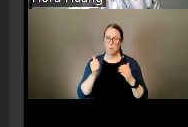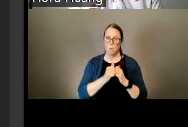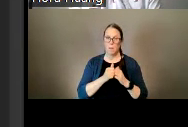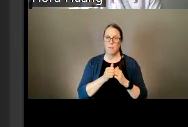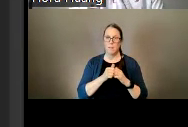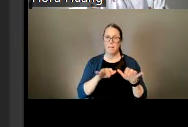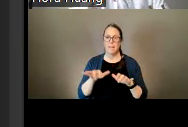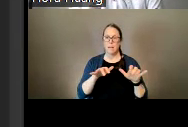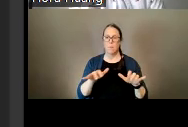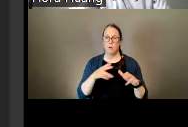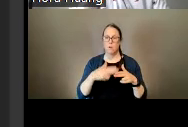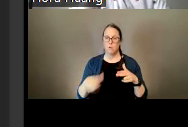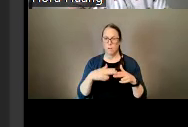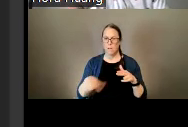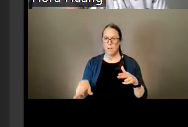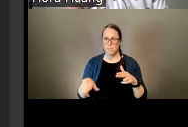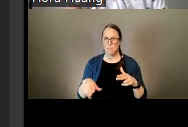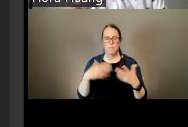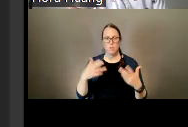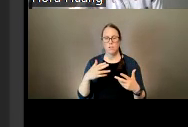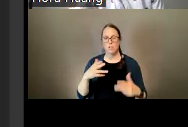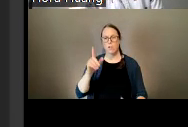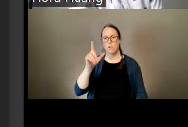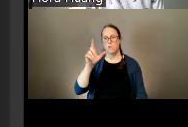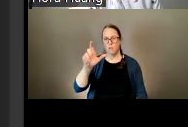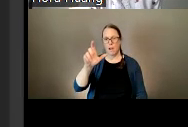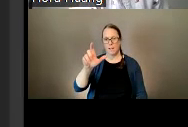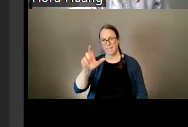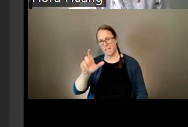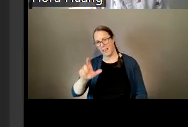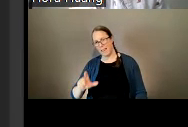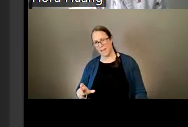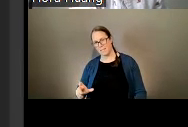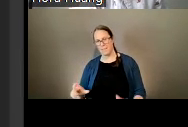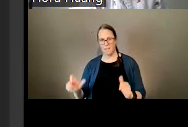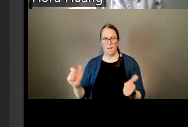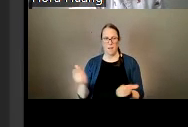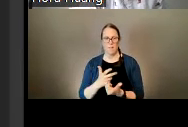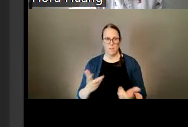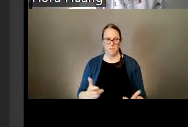is the good old drag and select and keep holding method. So we click our cursor,